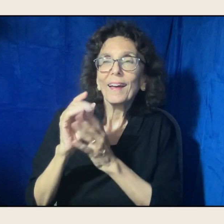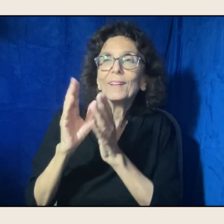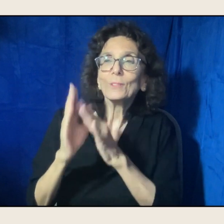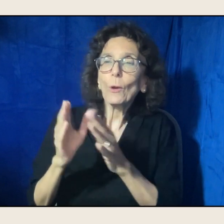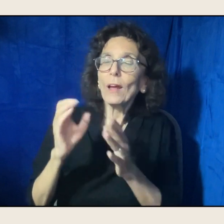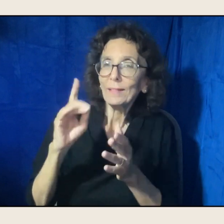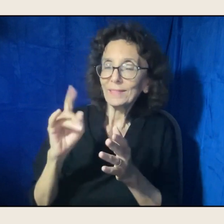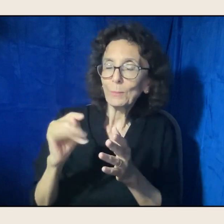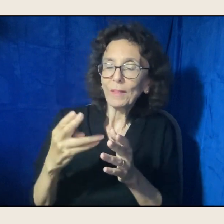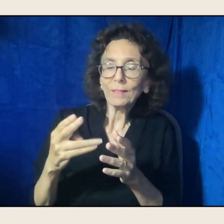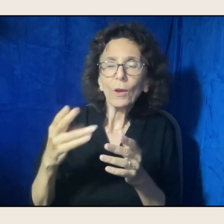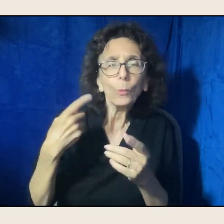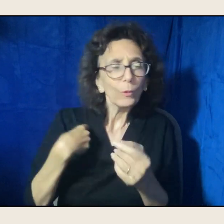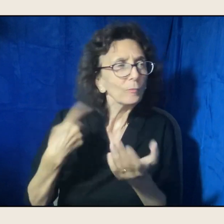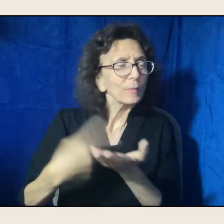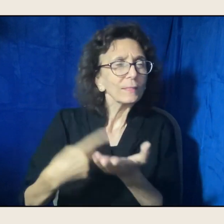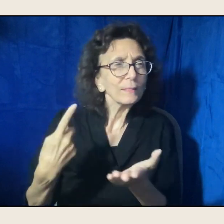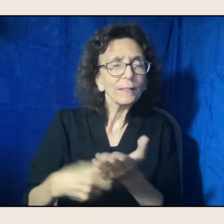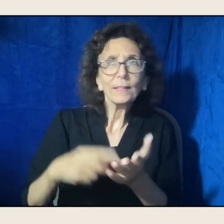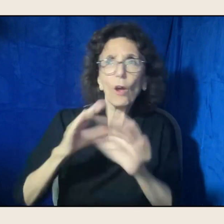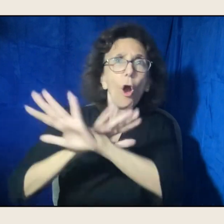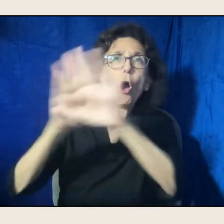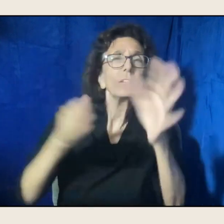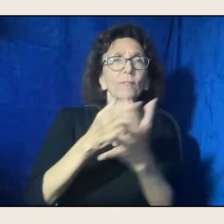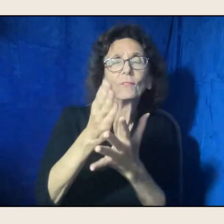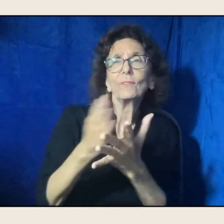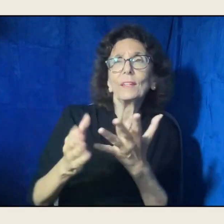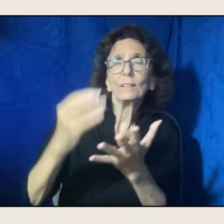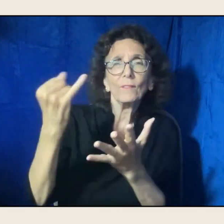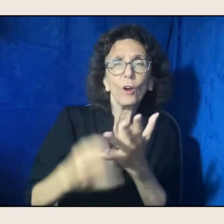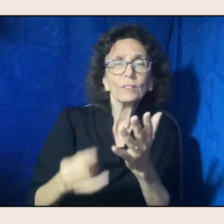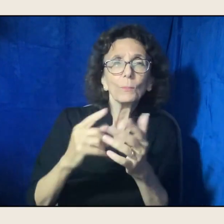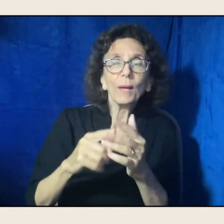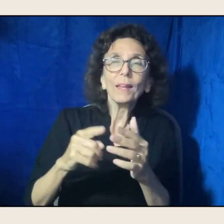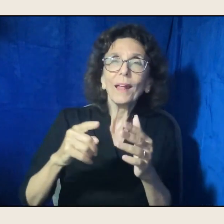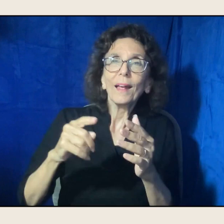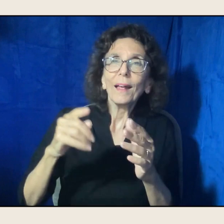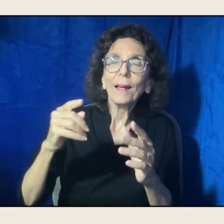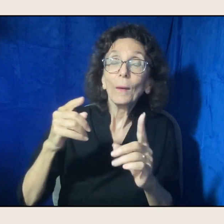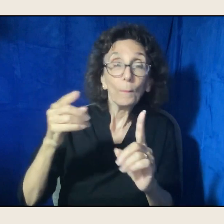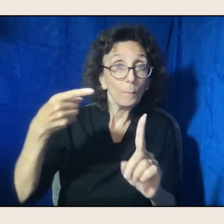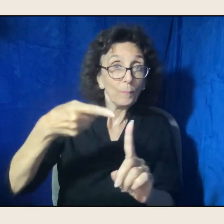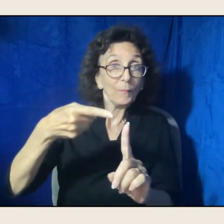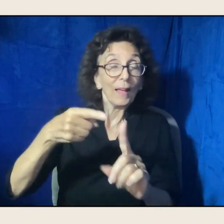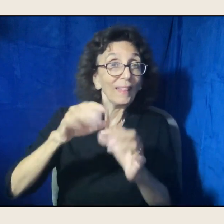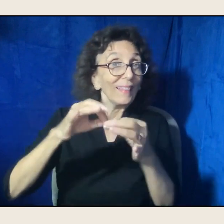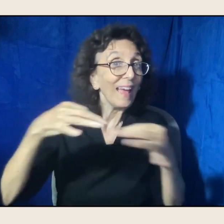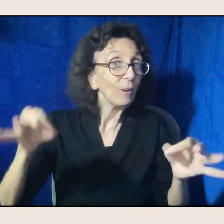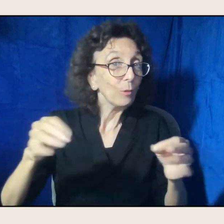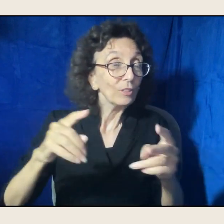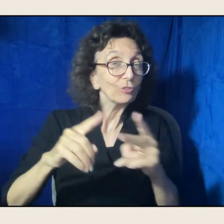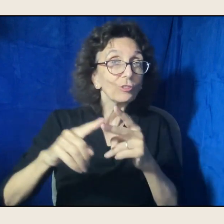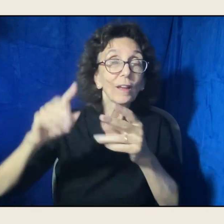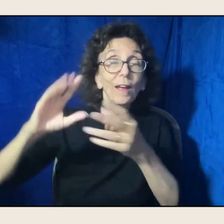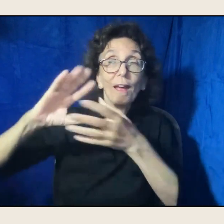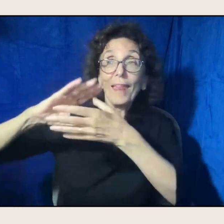of language narrative naming in particular. And so I would love to ask all of you